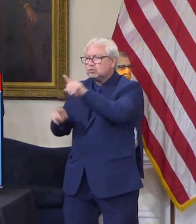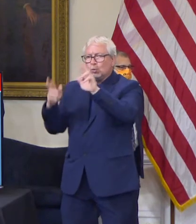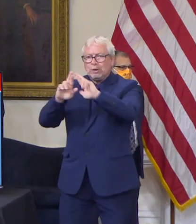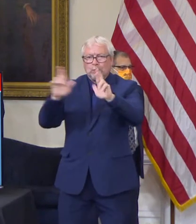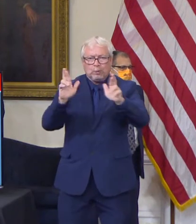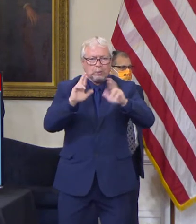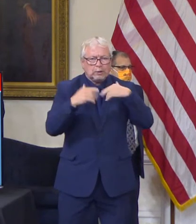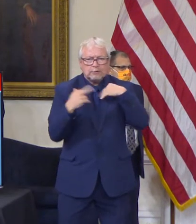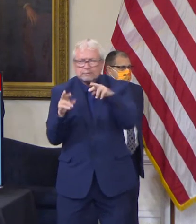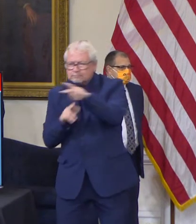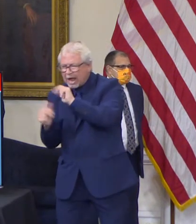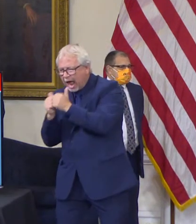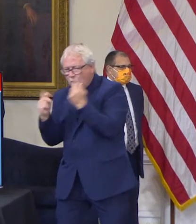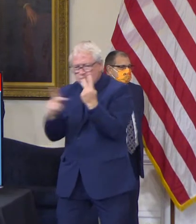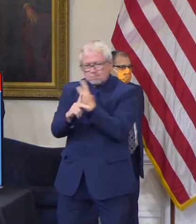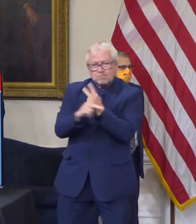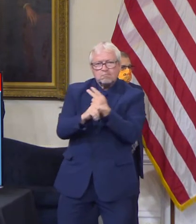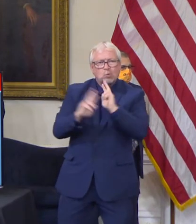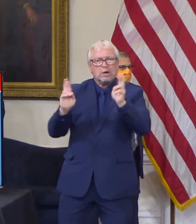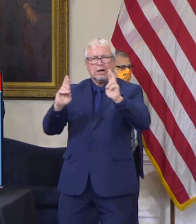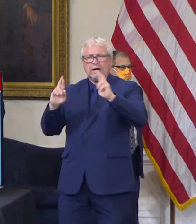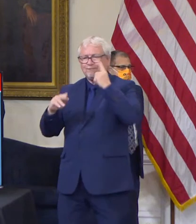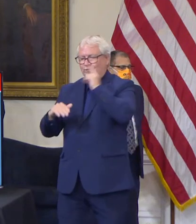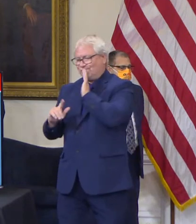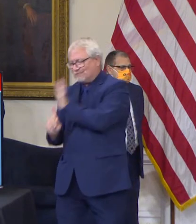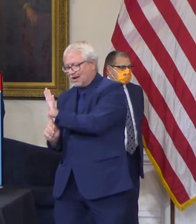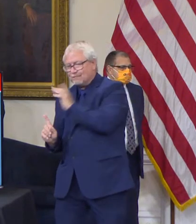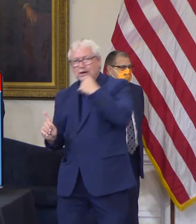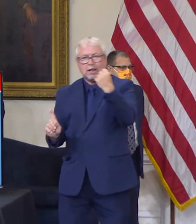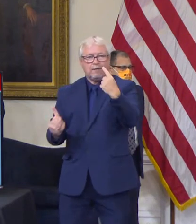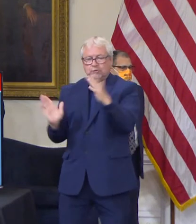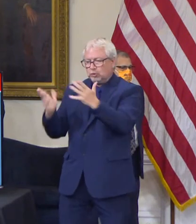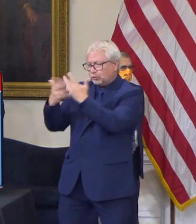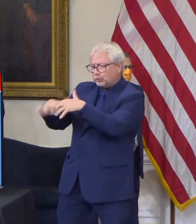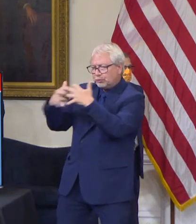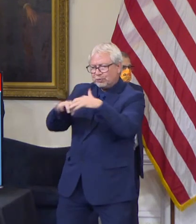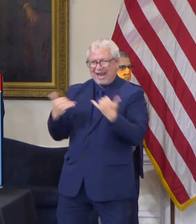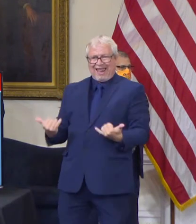school year, The very encouraging news is that since the start of the we have seen no surge in the statewide COVID metrics.